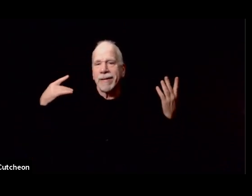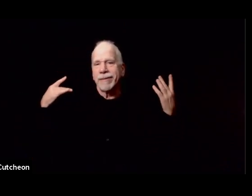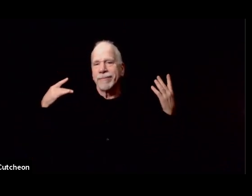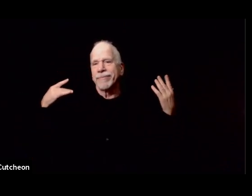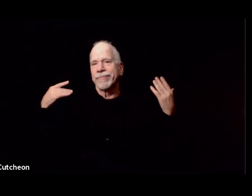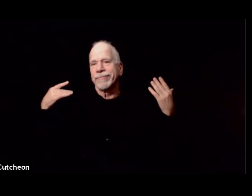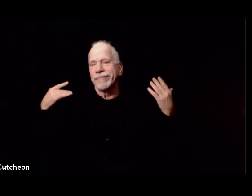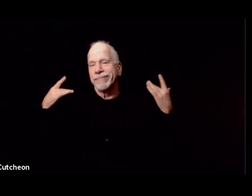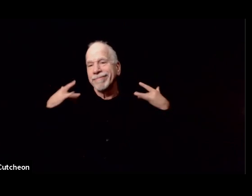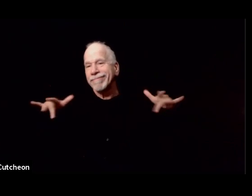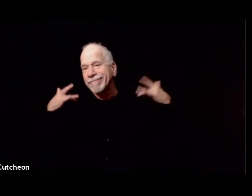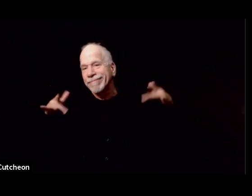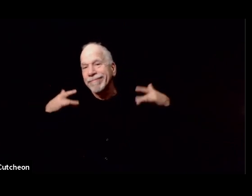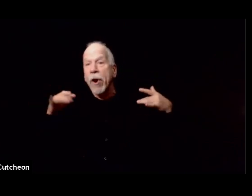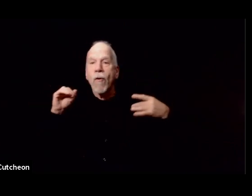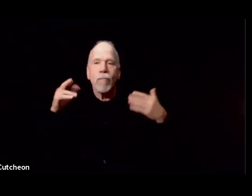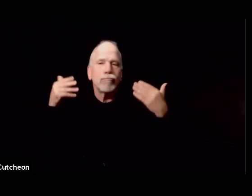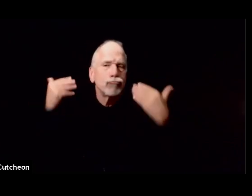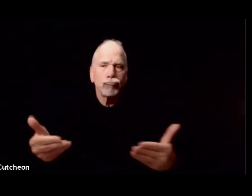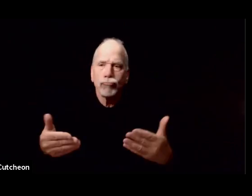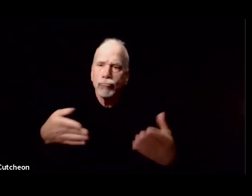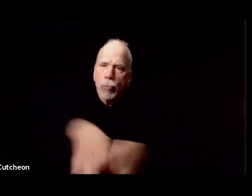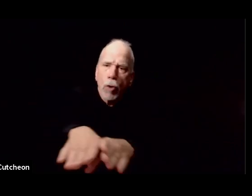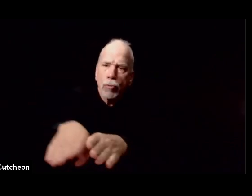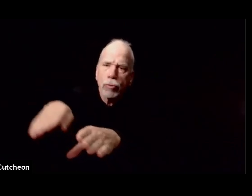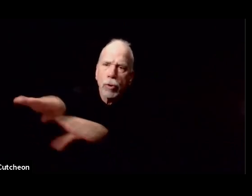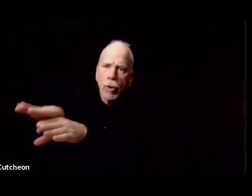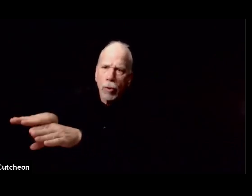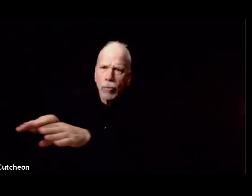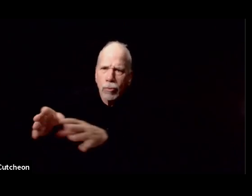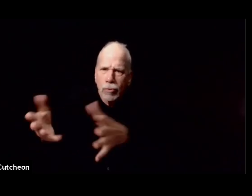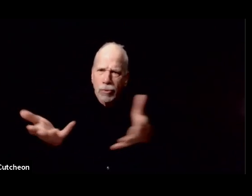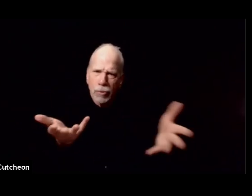Commissioner Malcolm: Well I think, this is Commissioner Malcolm, and if Dr. Lynfield